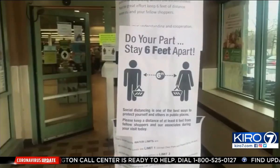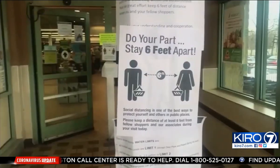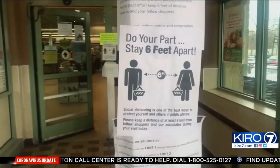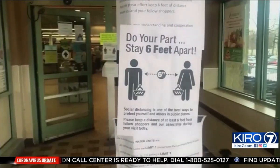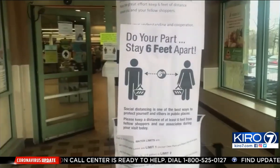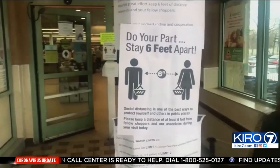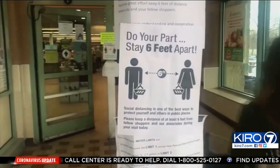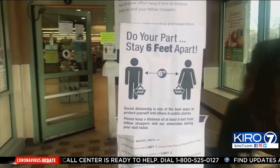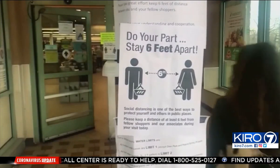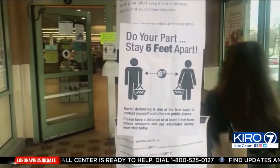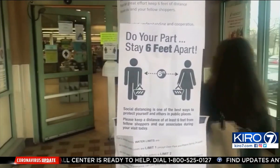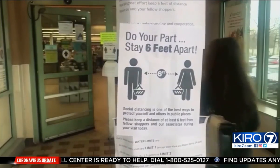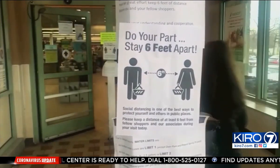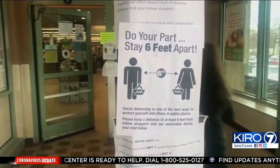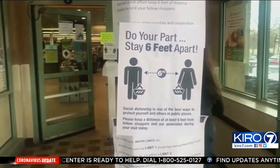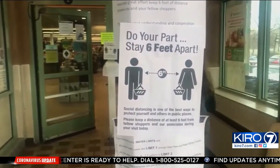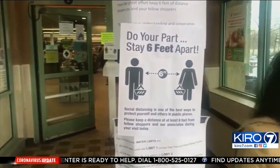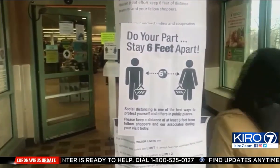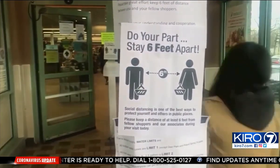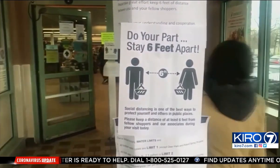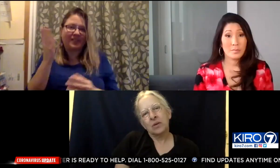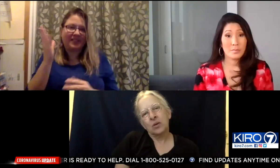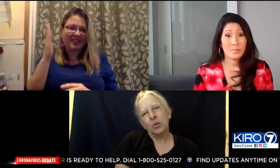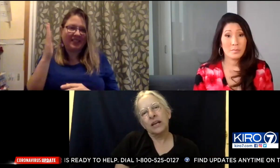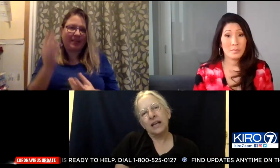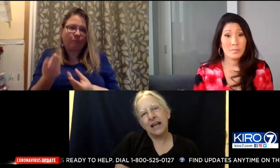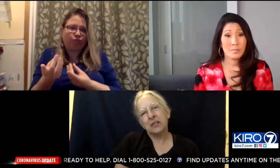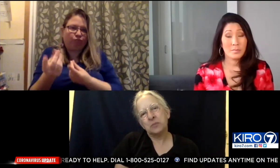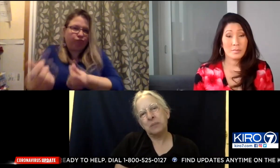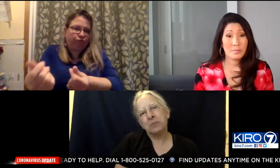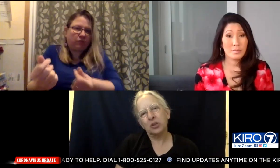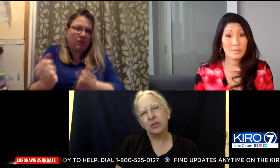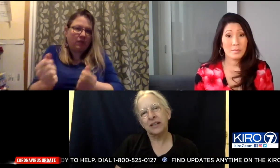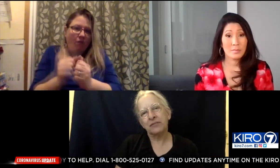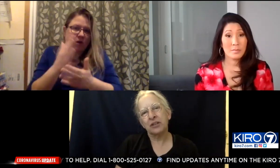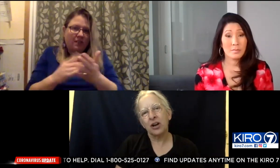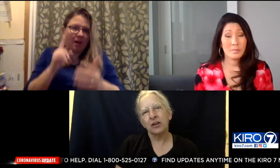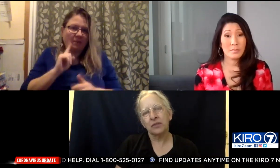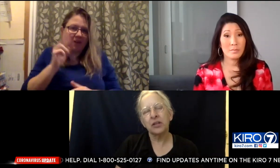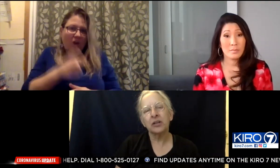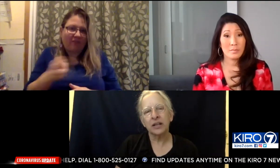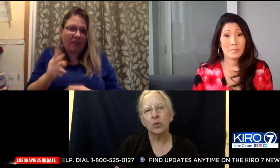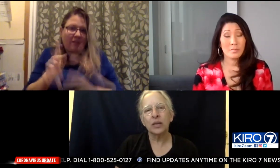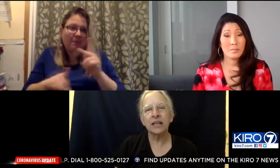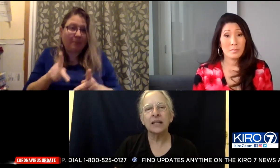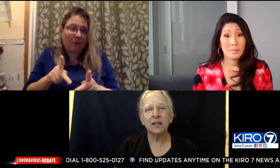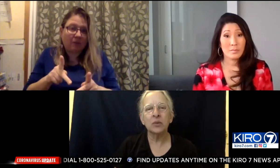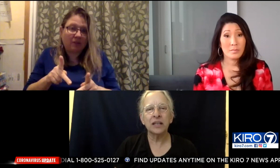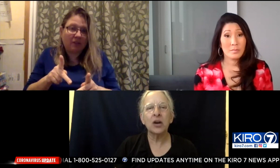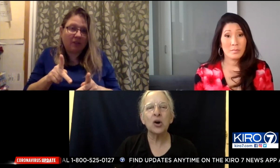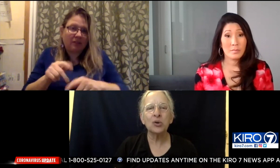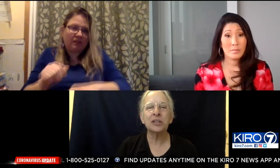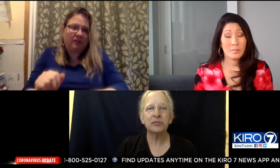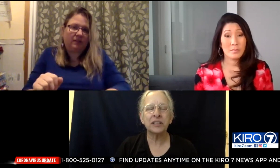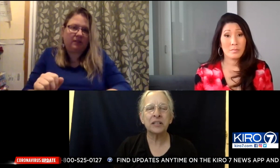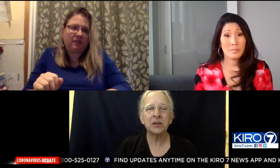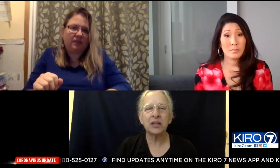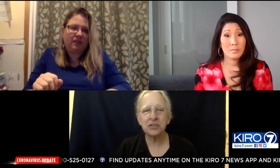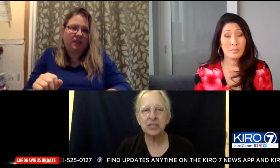THE ANSWER. Reporter: USING AN INTERPRETER, LAURA GRAMER EXPLAINED HOW THIS CAN FURTHER ALIENATE THE DEAF COMMUNITY